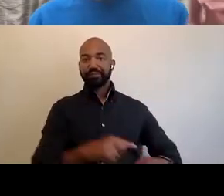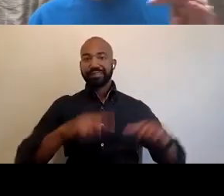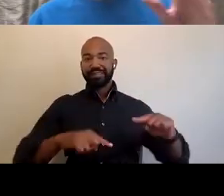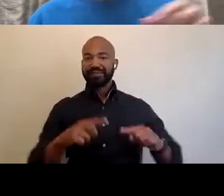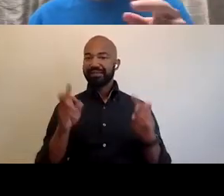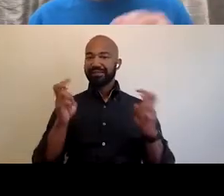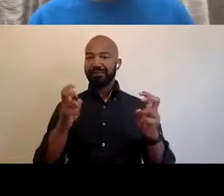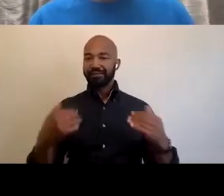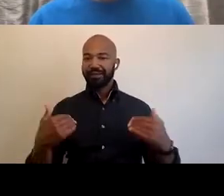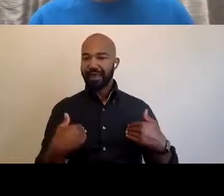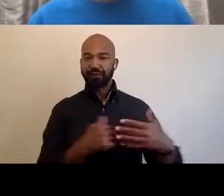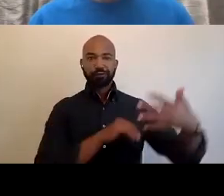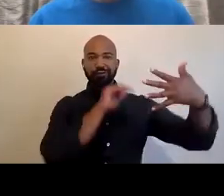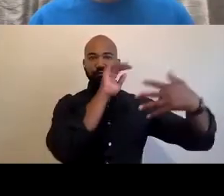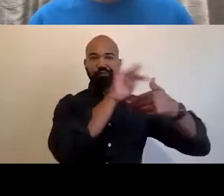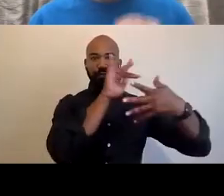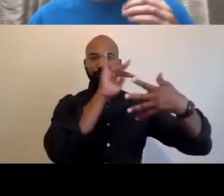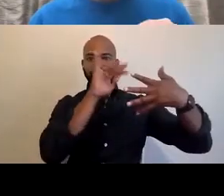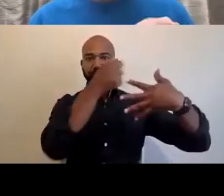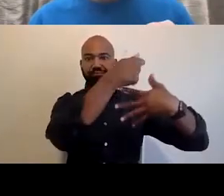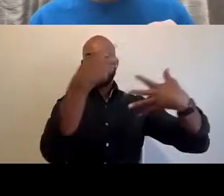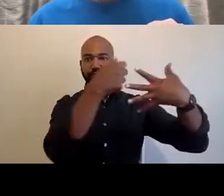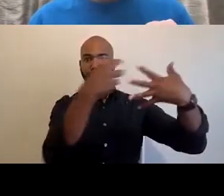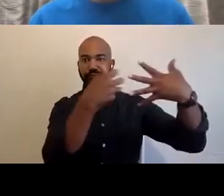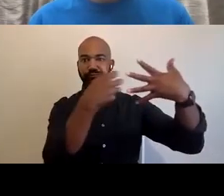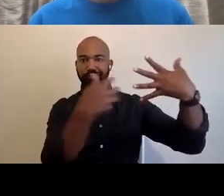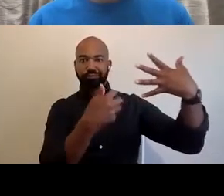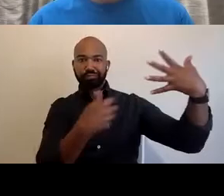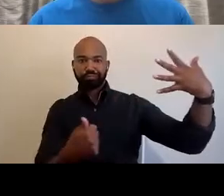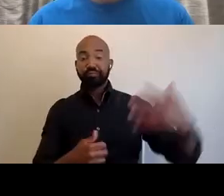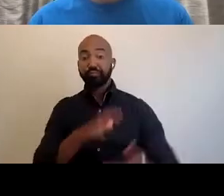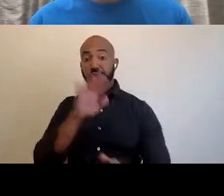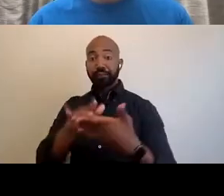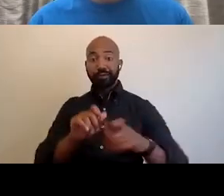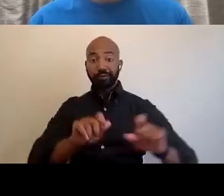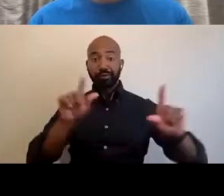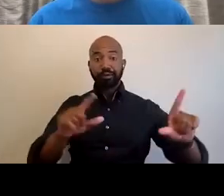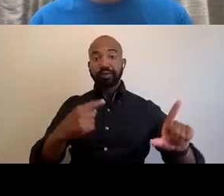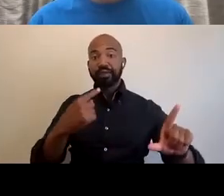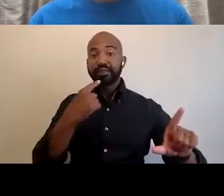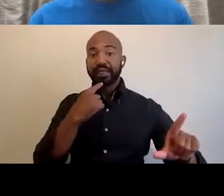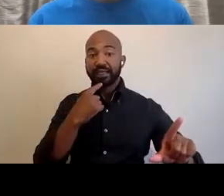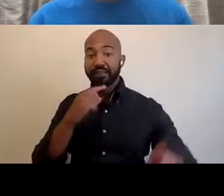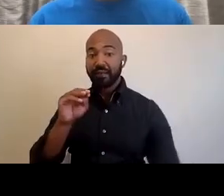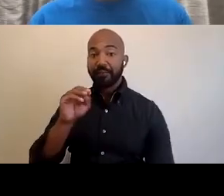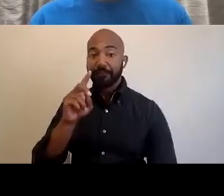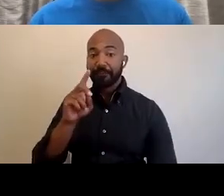And I'd like to just call out the name right in the middle of your screen is Maddie Deutsch, and she is a researcher,